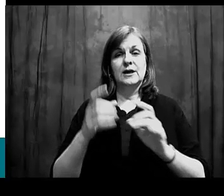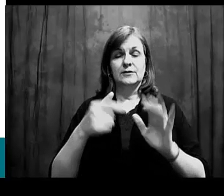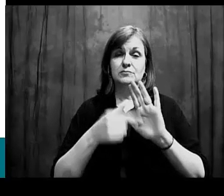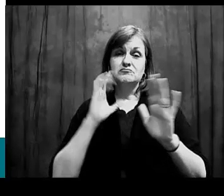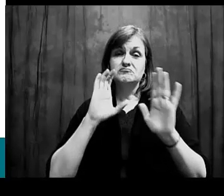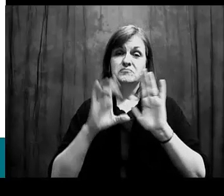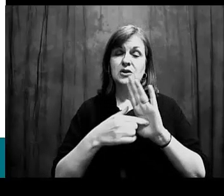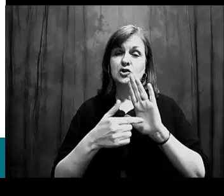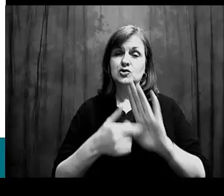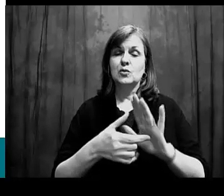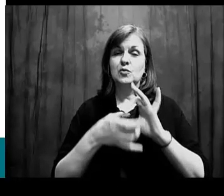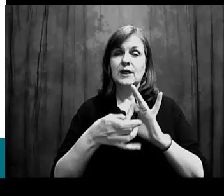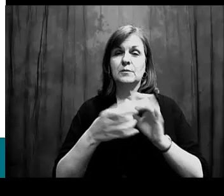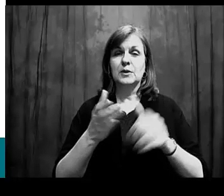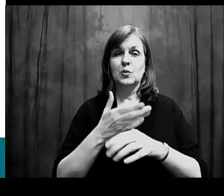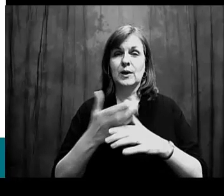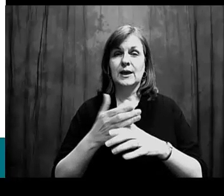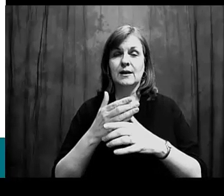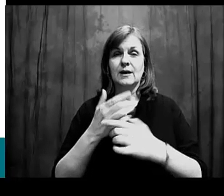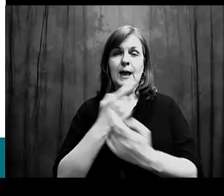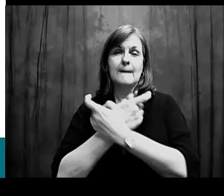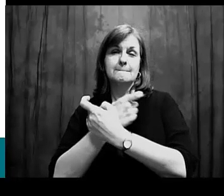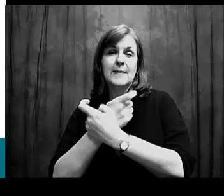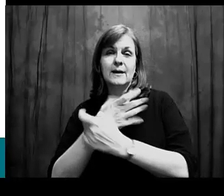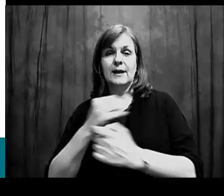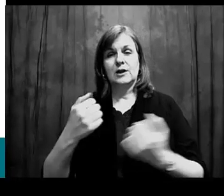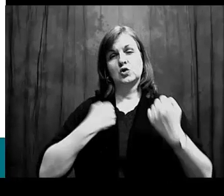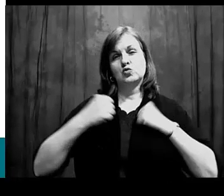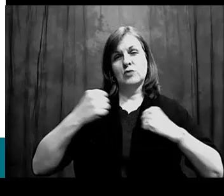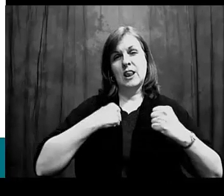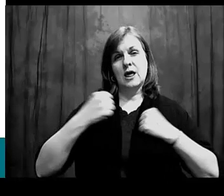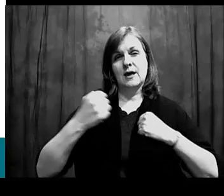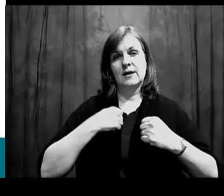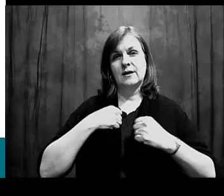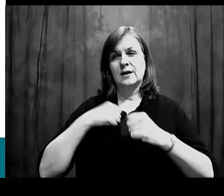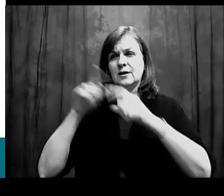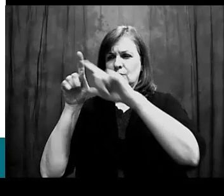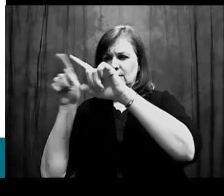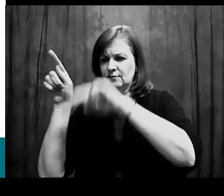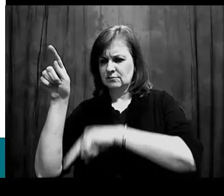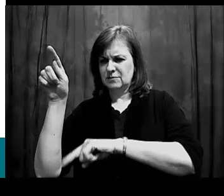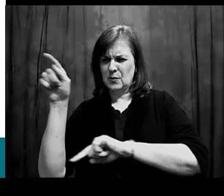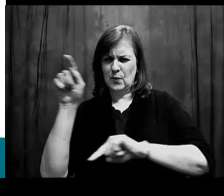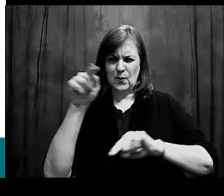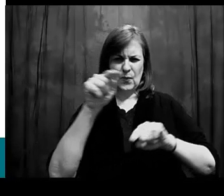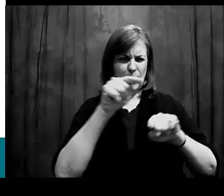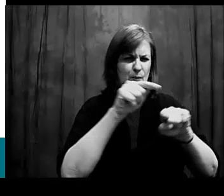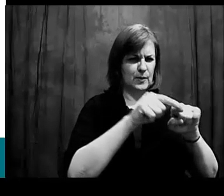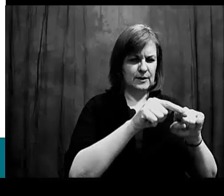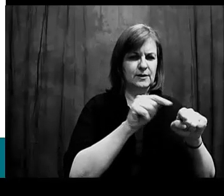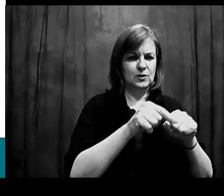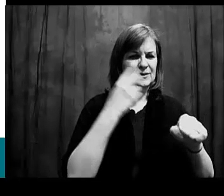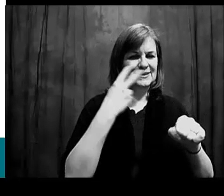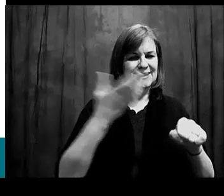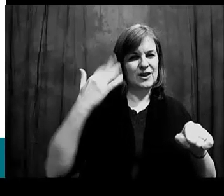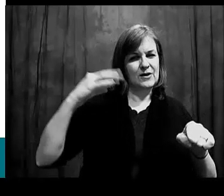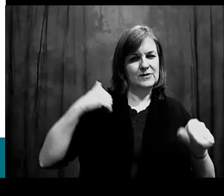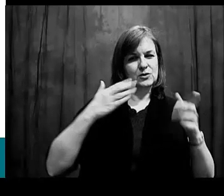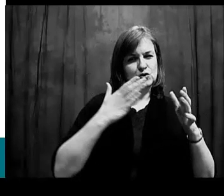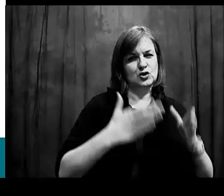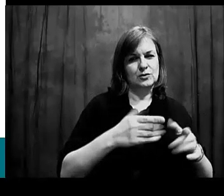so here I show you a relationship between a bat and a gorilla - their common ancestor being way back here! and the reason I